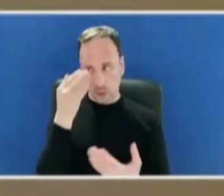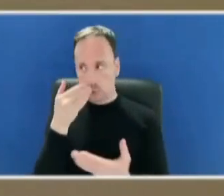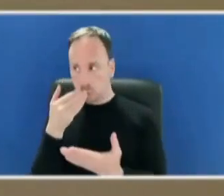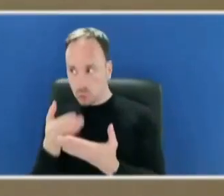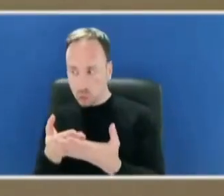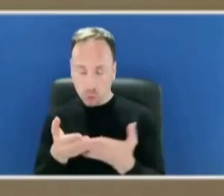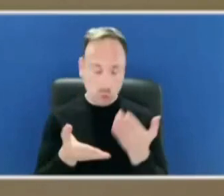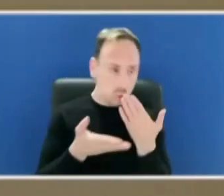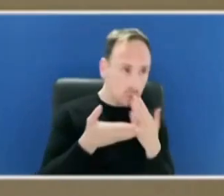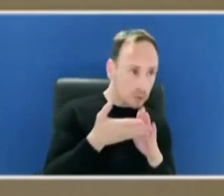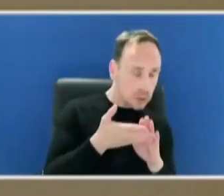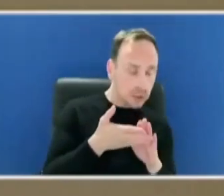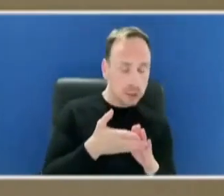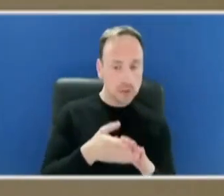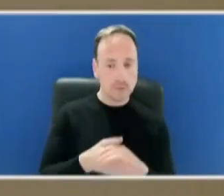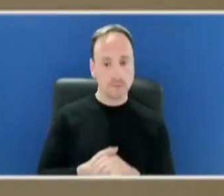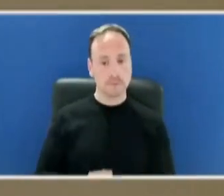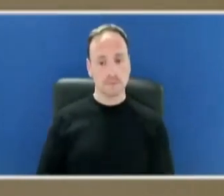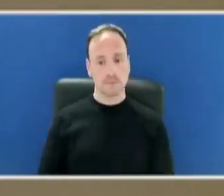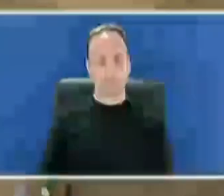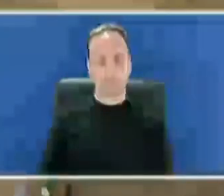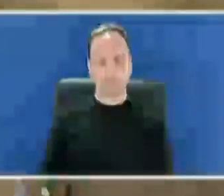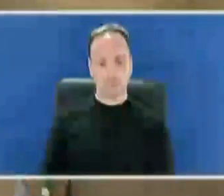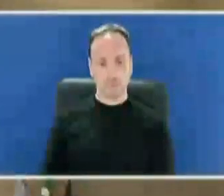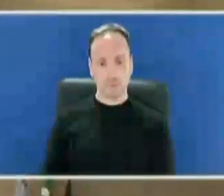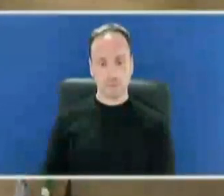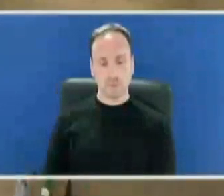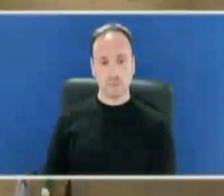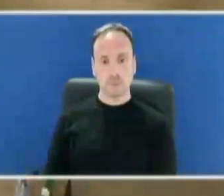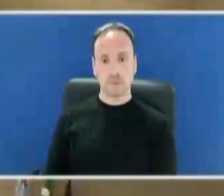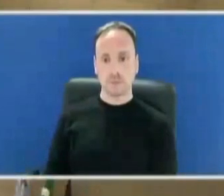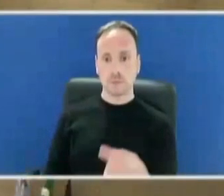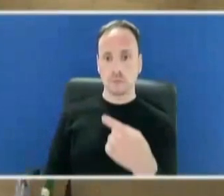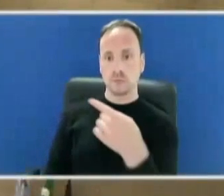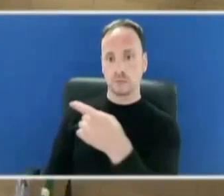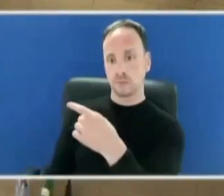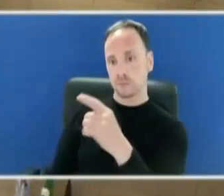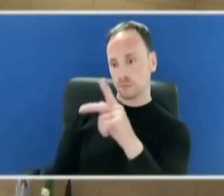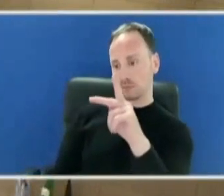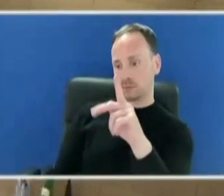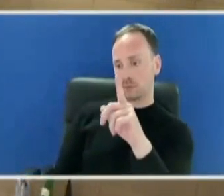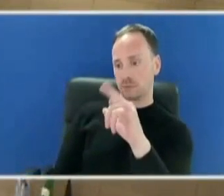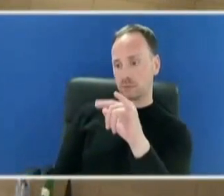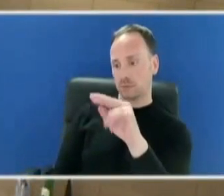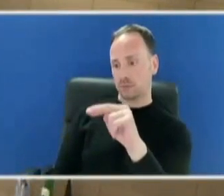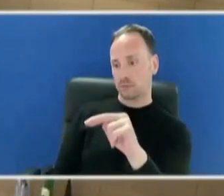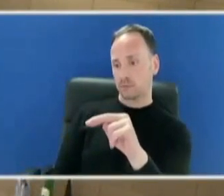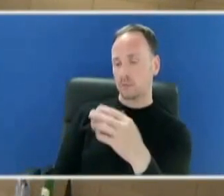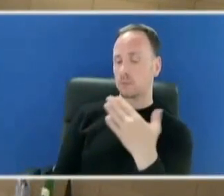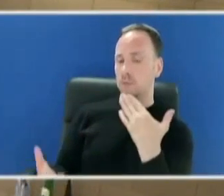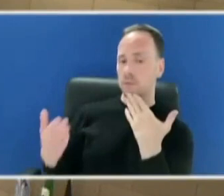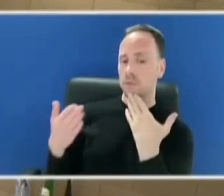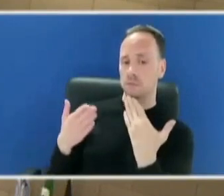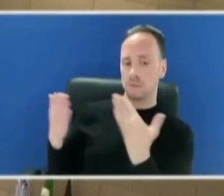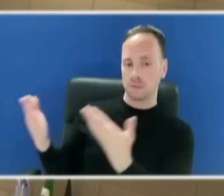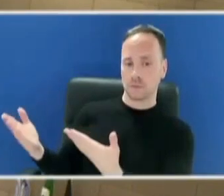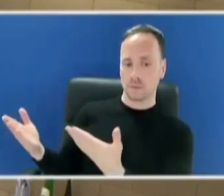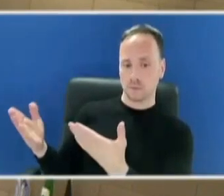For Mayor Klein. I want to thank Doctor Hill, and Ms Klotz, Doctor Khan,